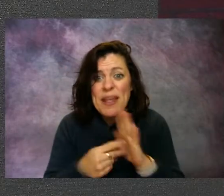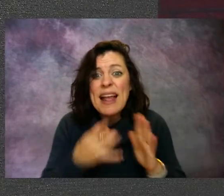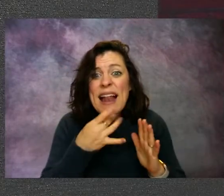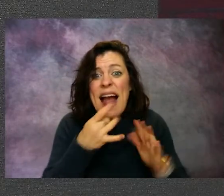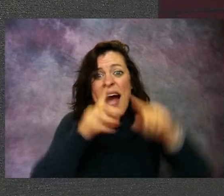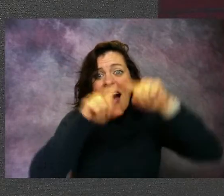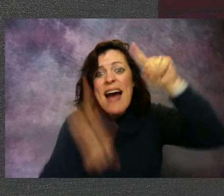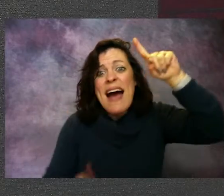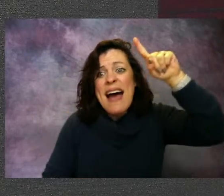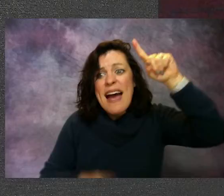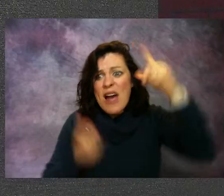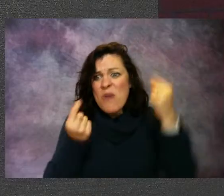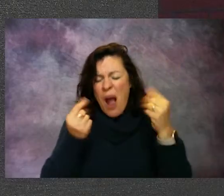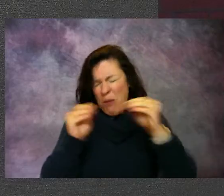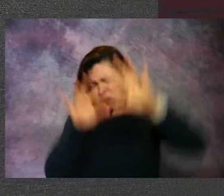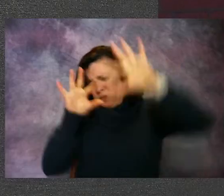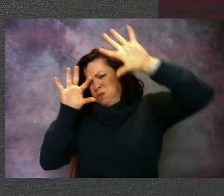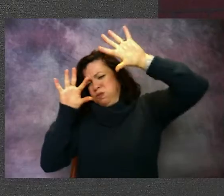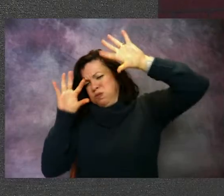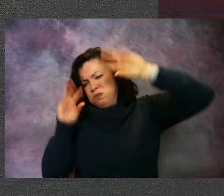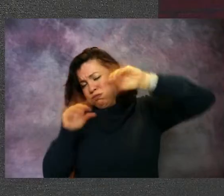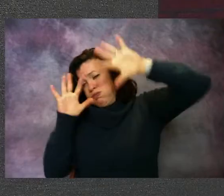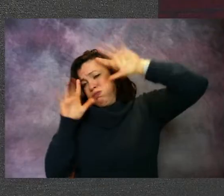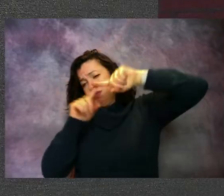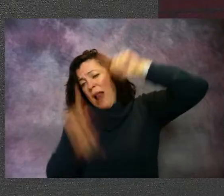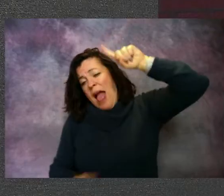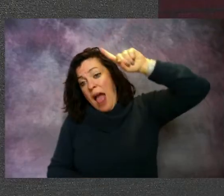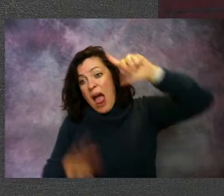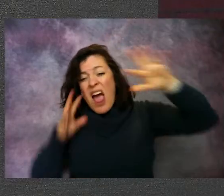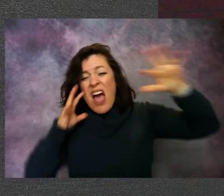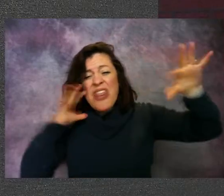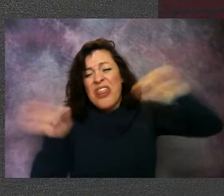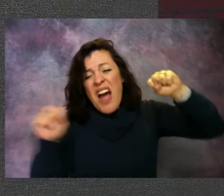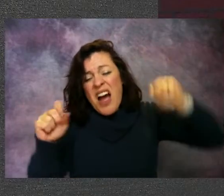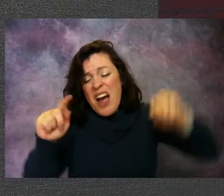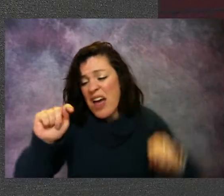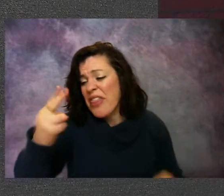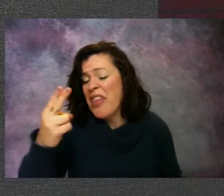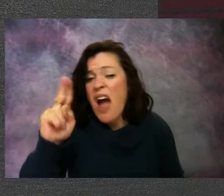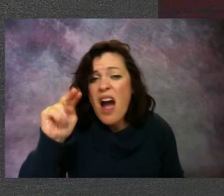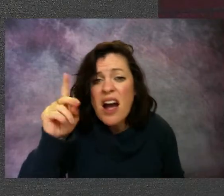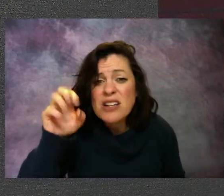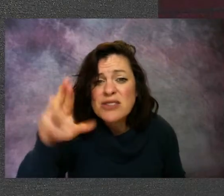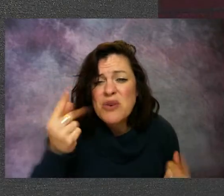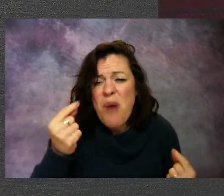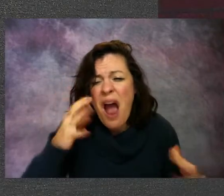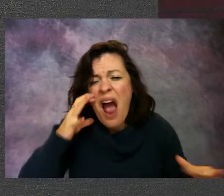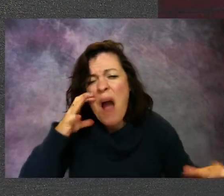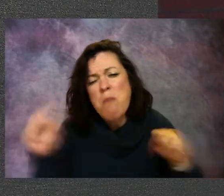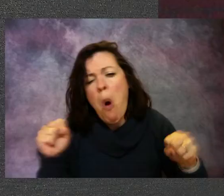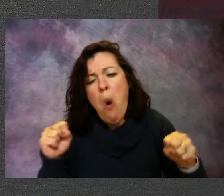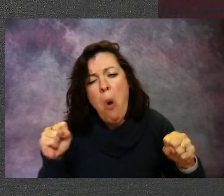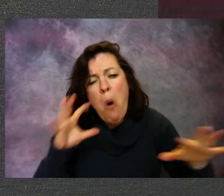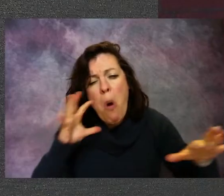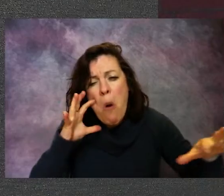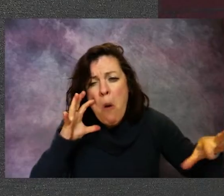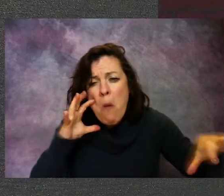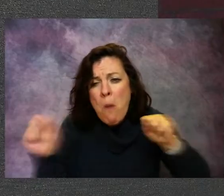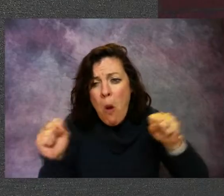when it's raining and the thunder is the big crashes, the big booms you hear when it's raining outside.